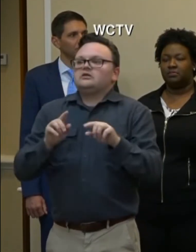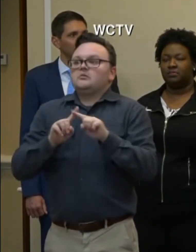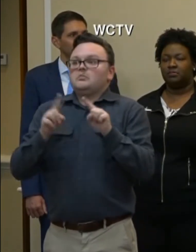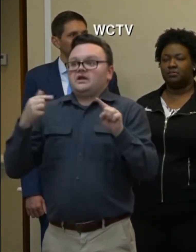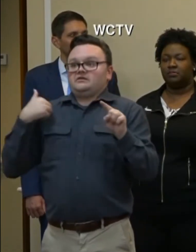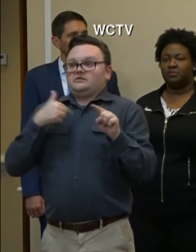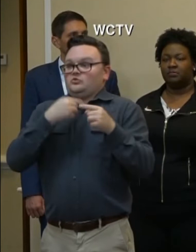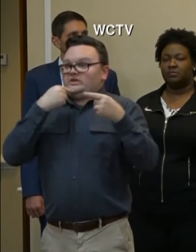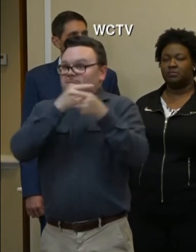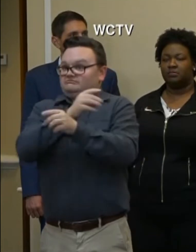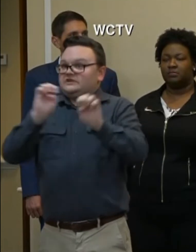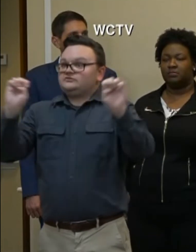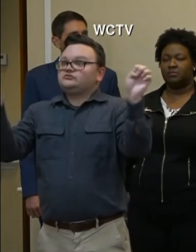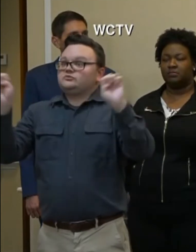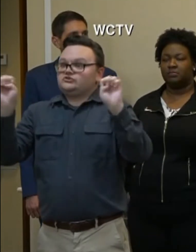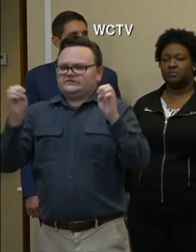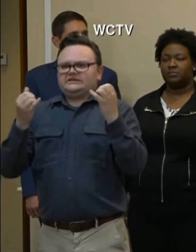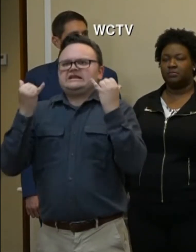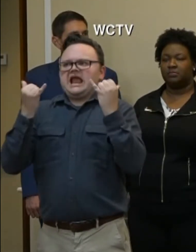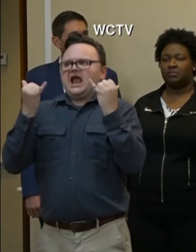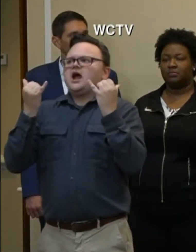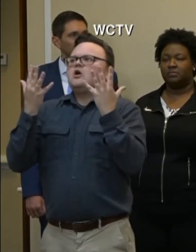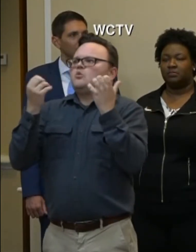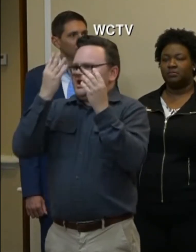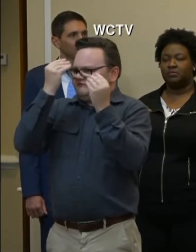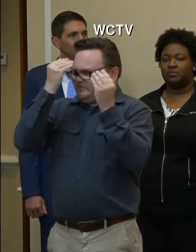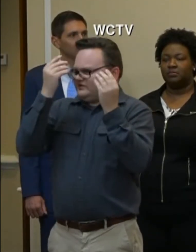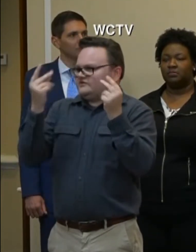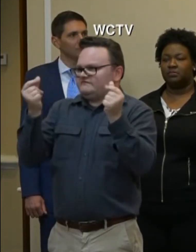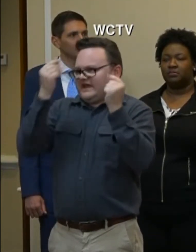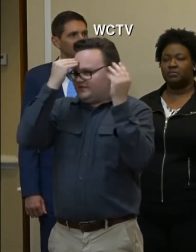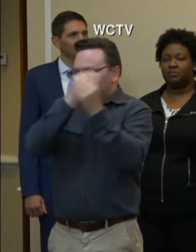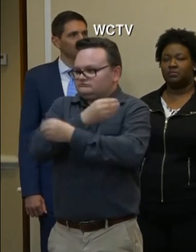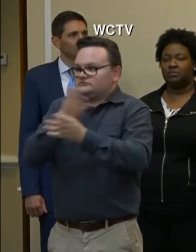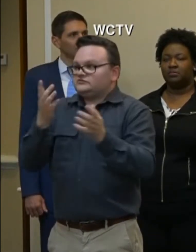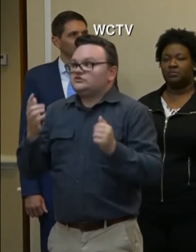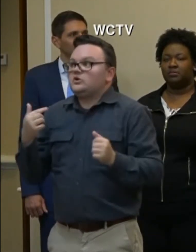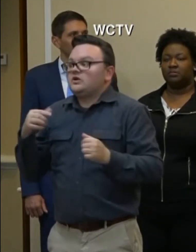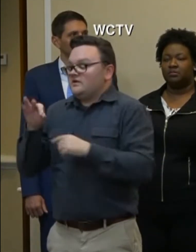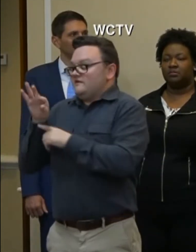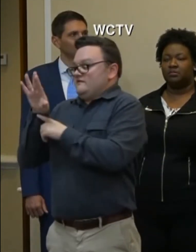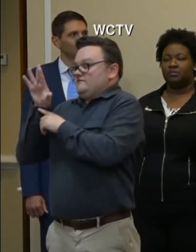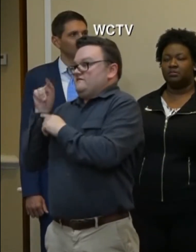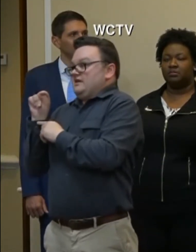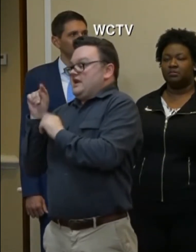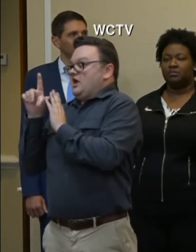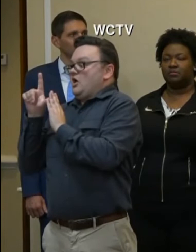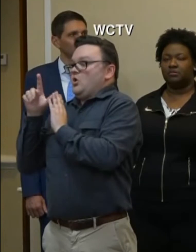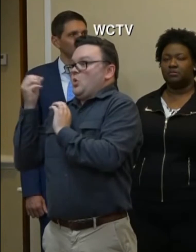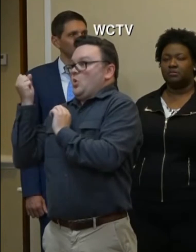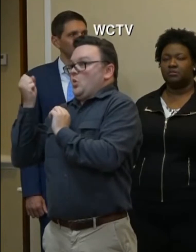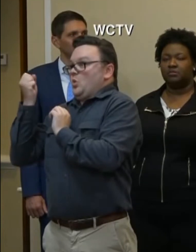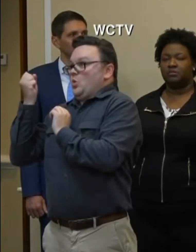I really believe that we want to get that information out so it wasn't because we knew in the morning and put it out it was because we've got all this